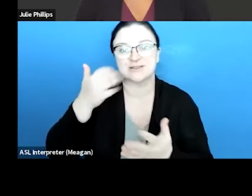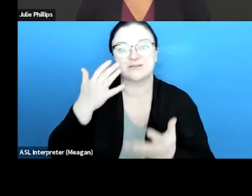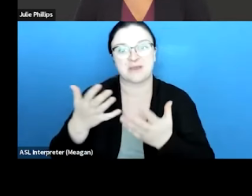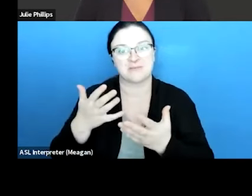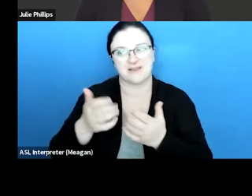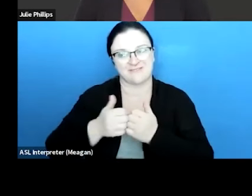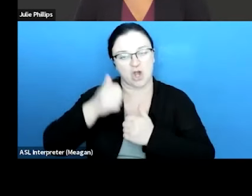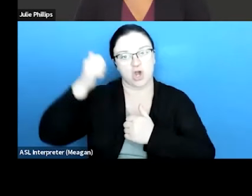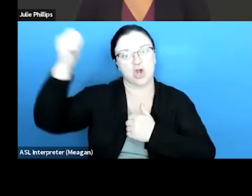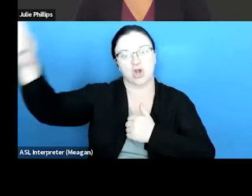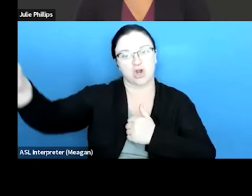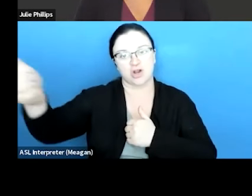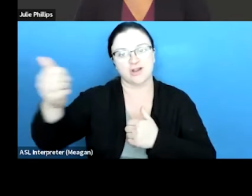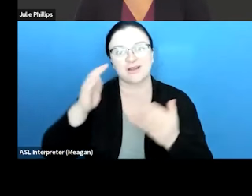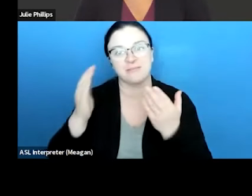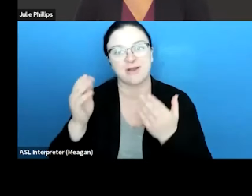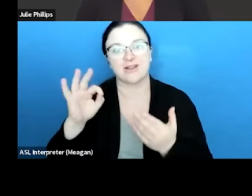than if we were fully staffed.